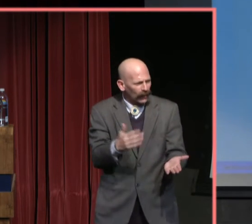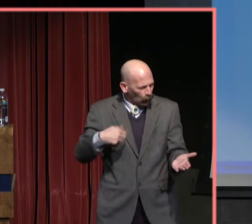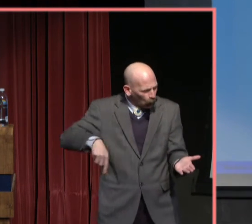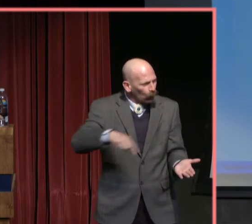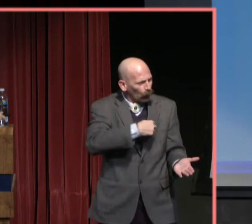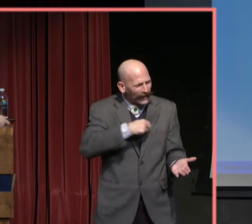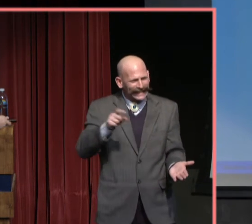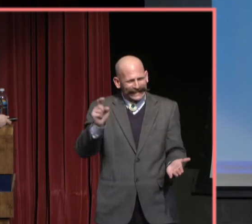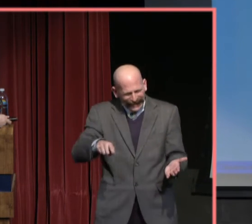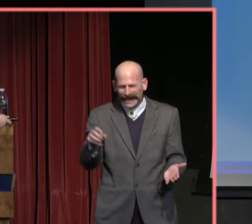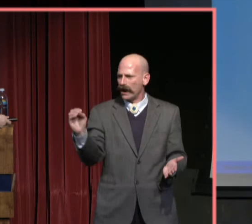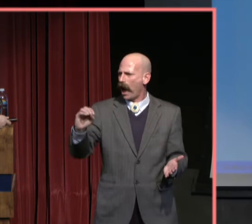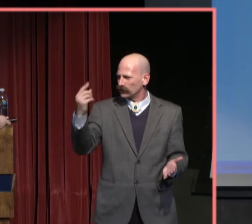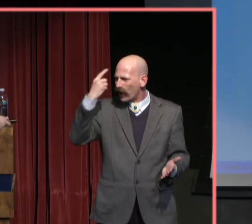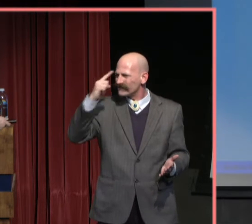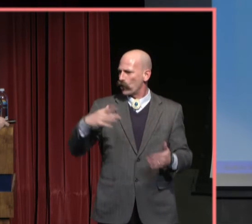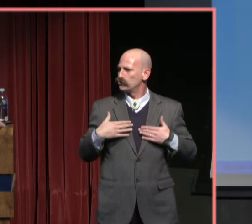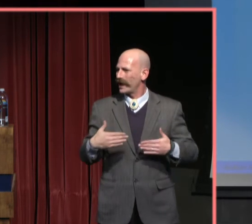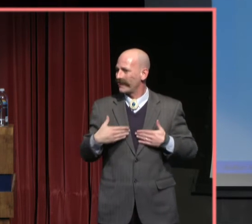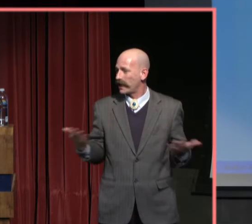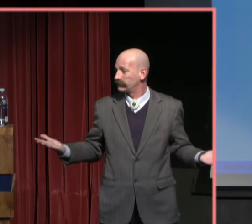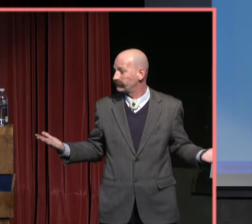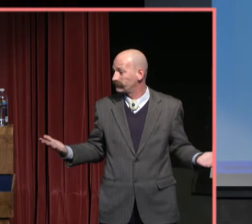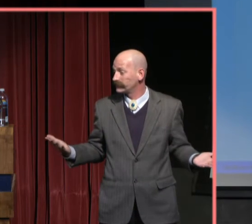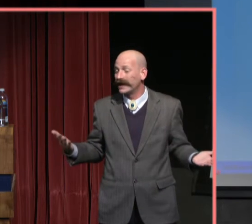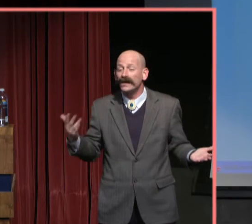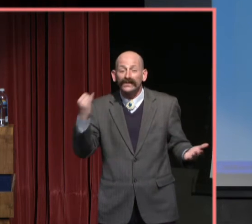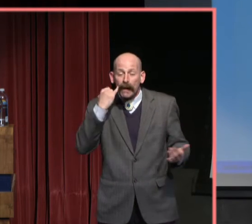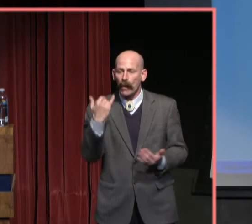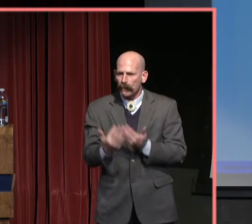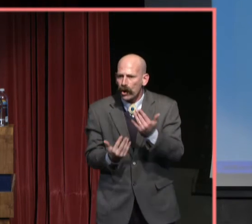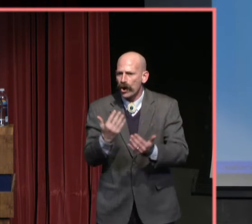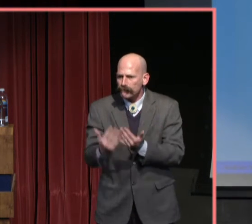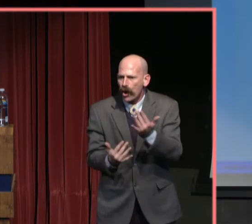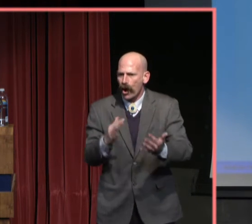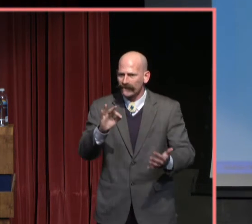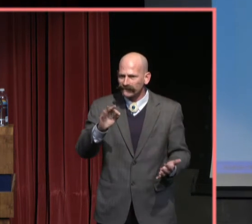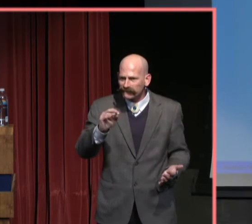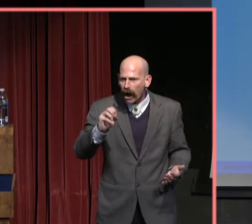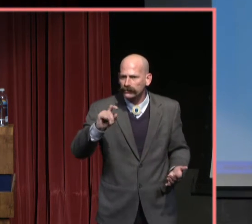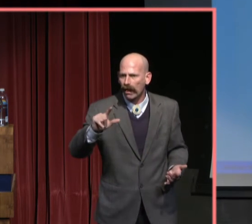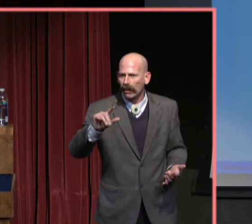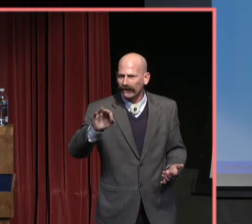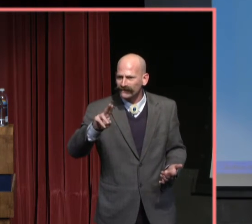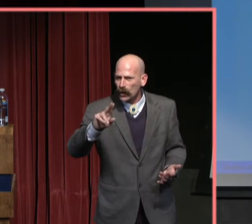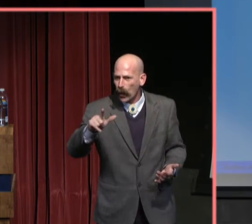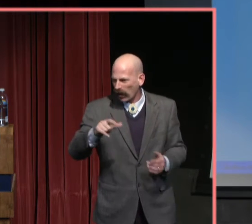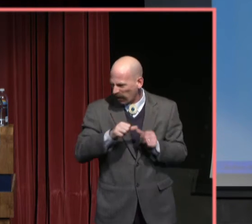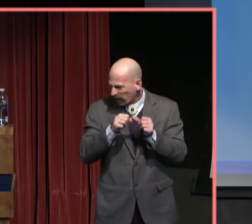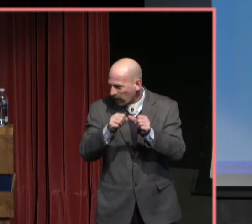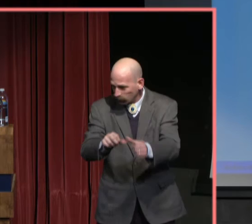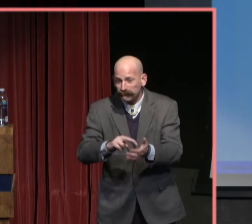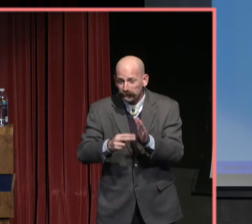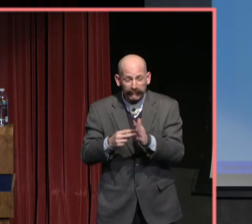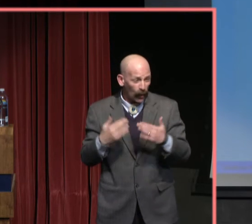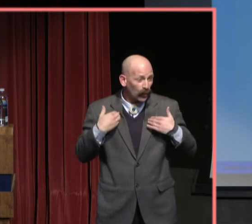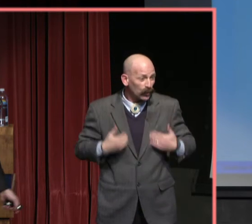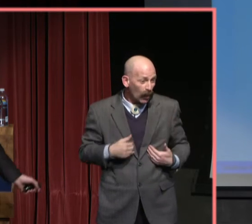So humanity's last gasp is going to happen if we keep burning fossil fuels. Luckily, there's two reasons why this is not a problem.